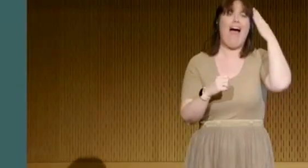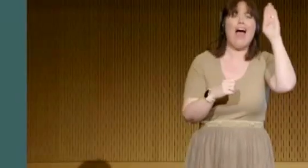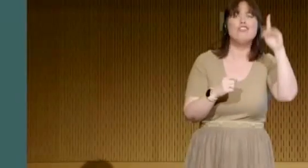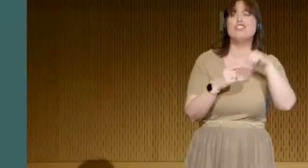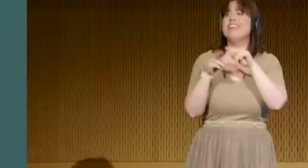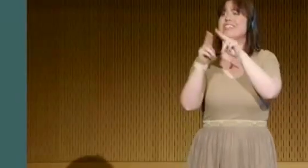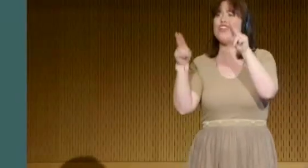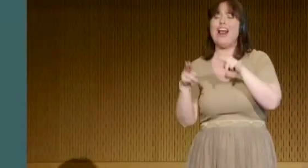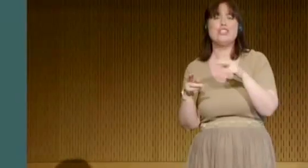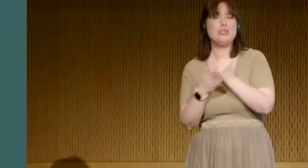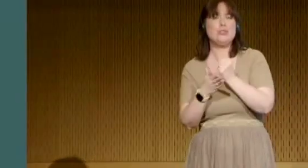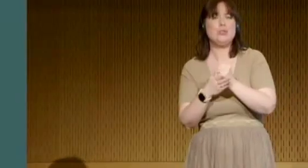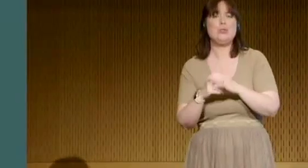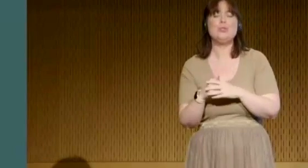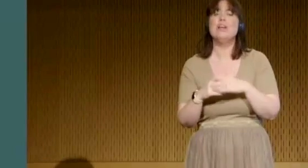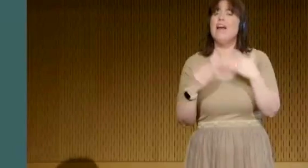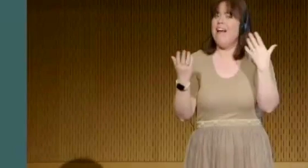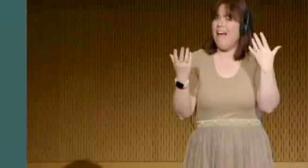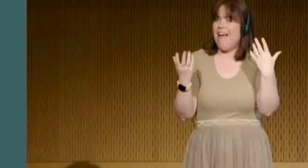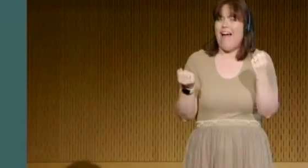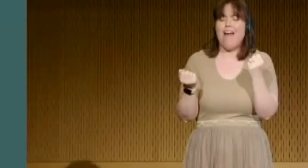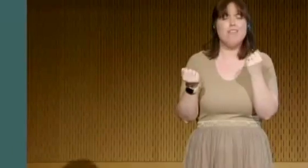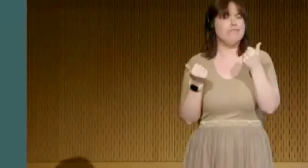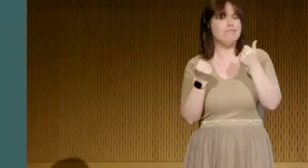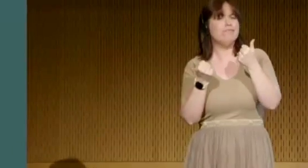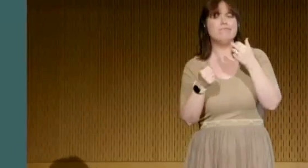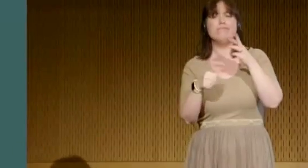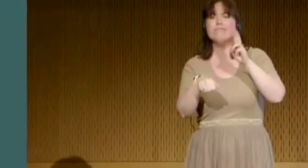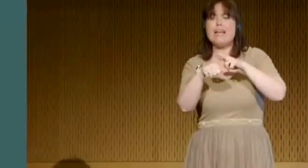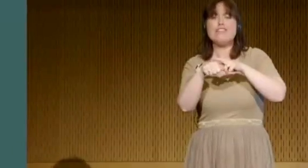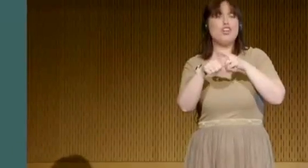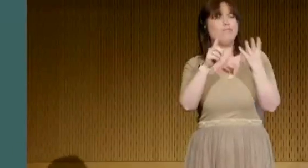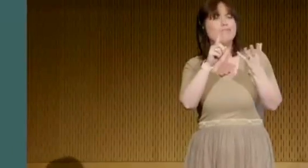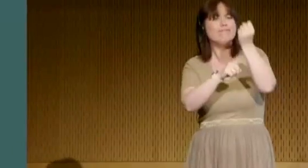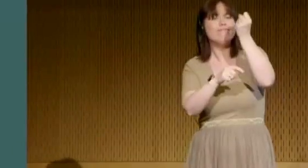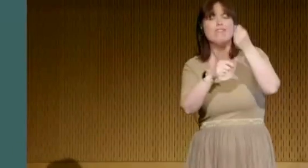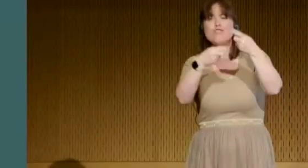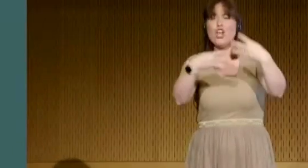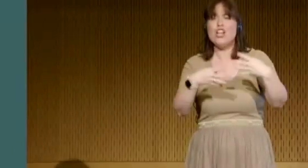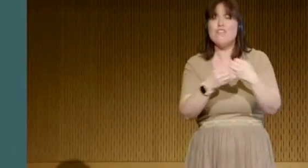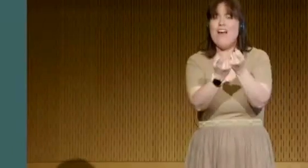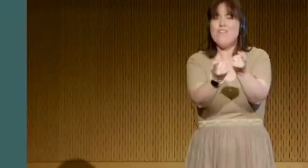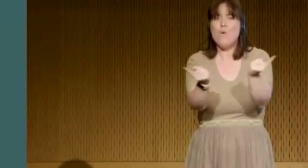it's improved outcomes for all, and I think this the couple examples that I've